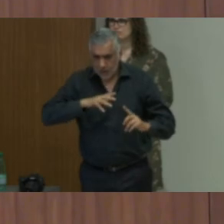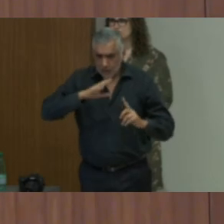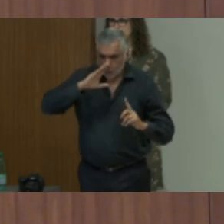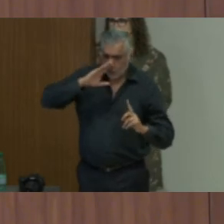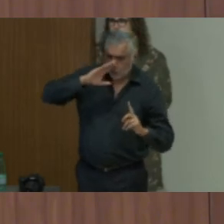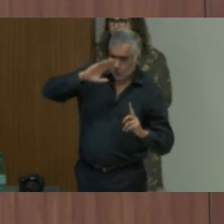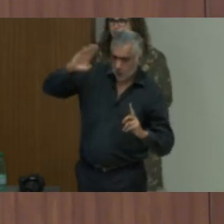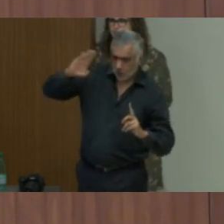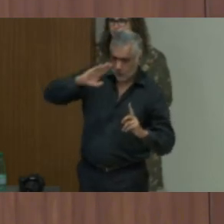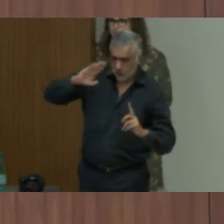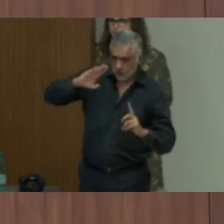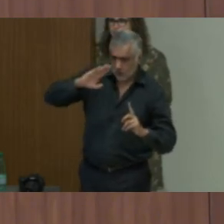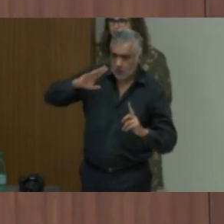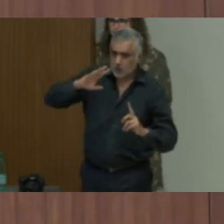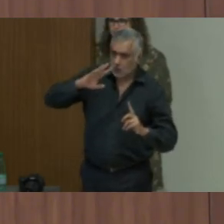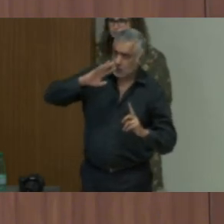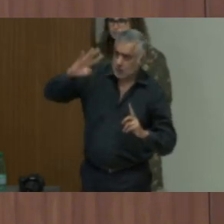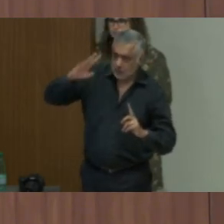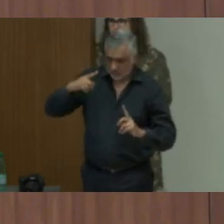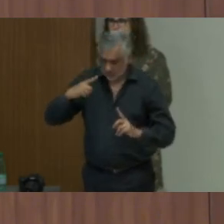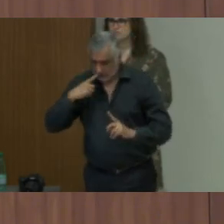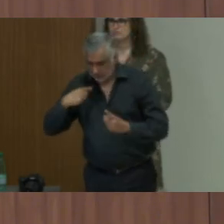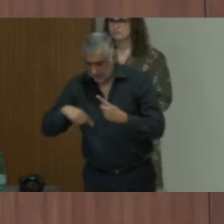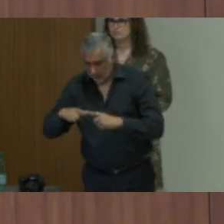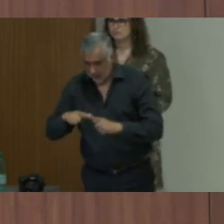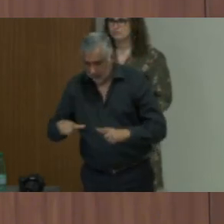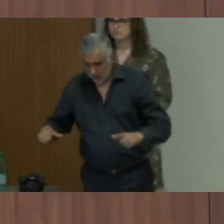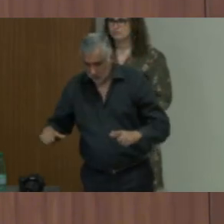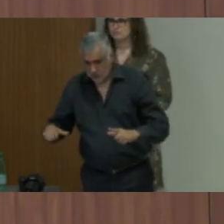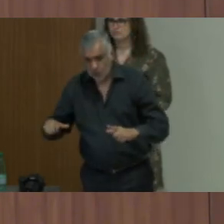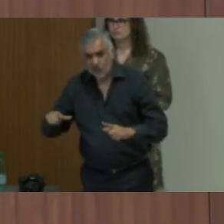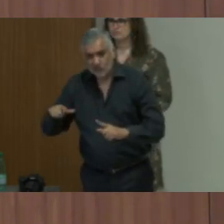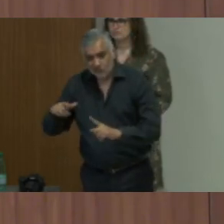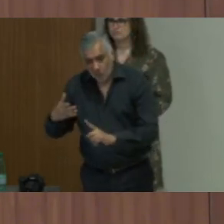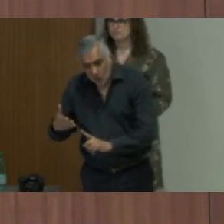saying that sign language, as a grammatical language, was perfectly